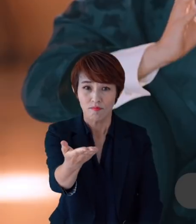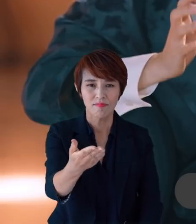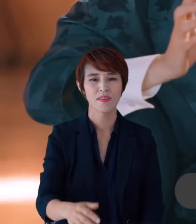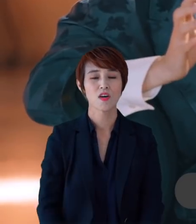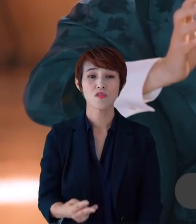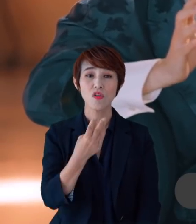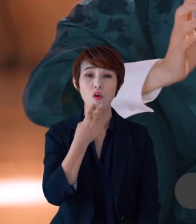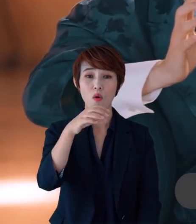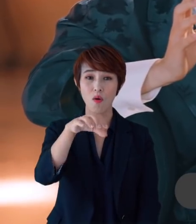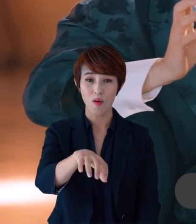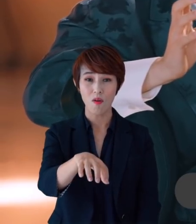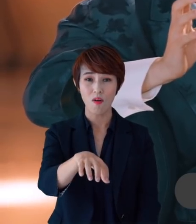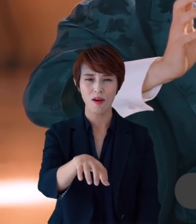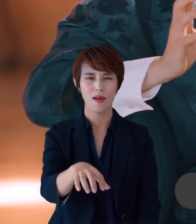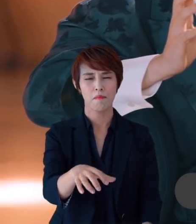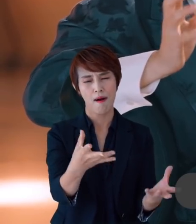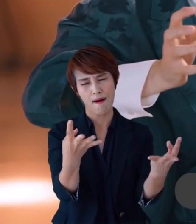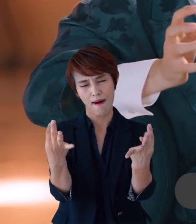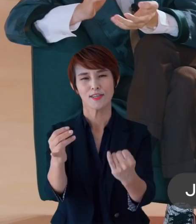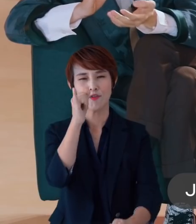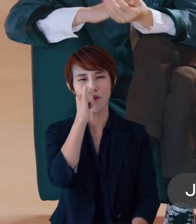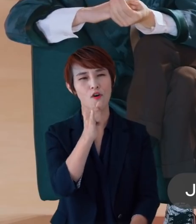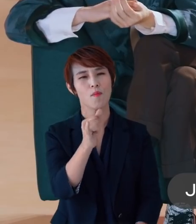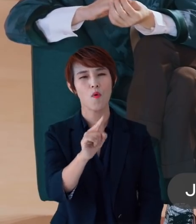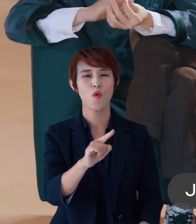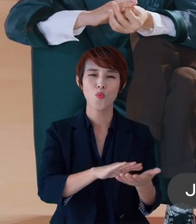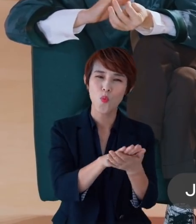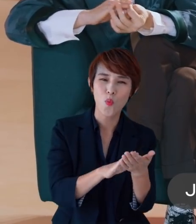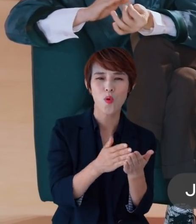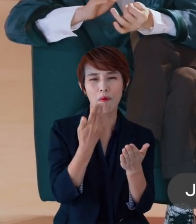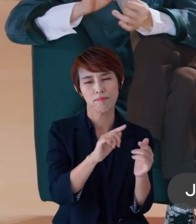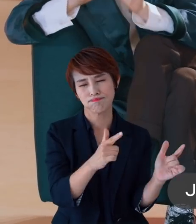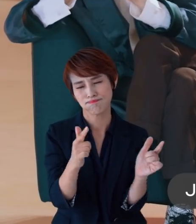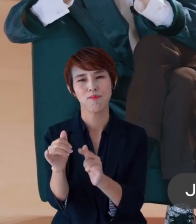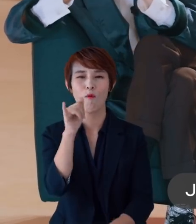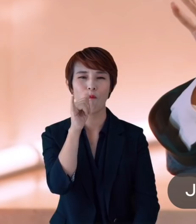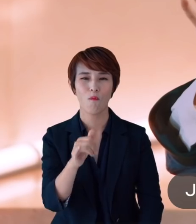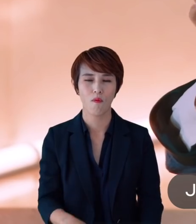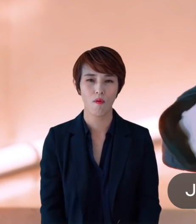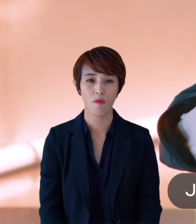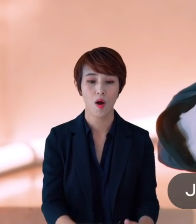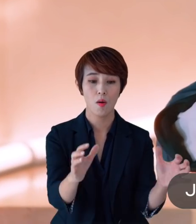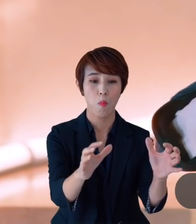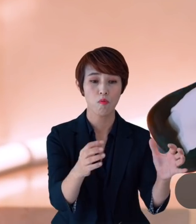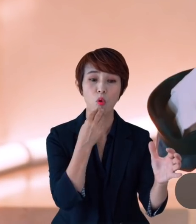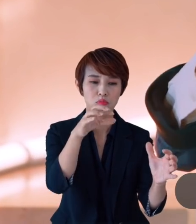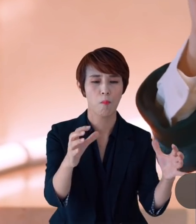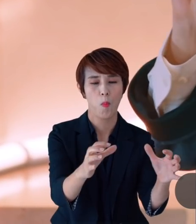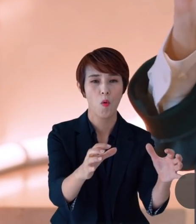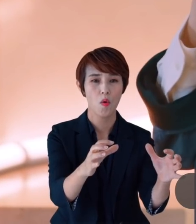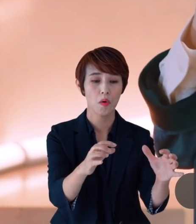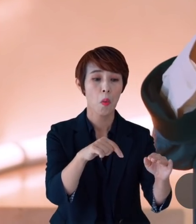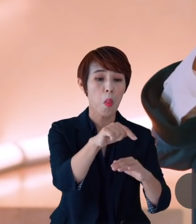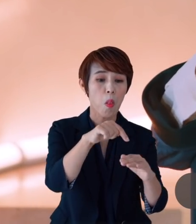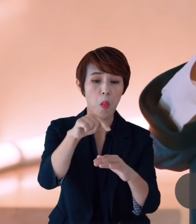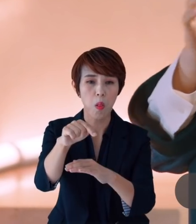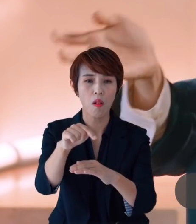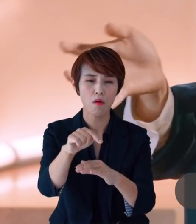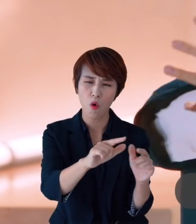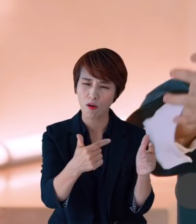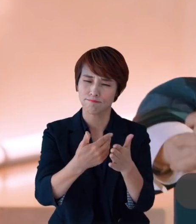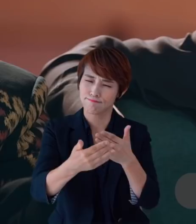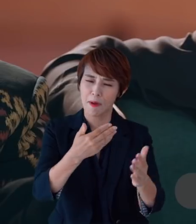Jin: There’s really a lot of things in Seoul. There are great places to hang out and things to eat. Everything is concentrated in one area, so you can experience whatever you want with minimal movement.